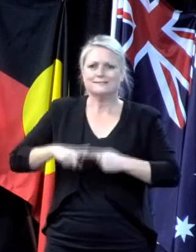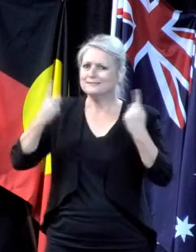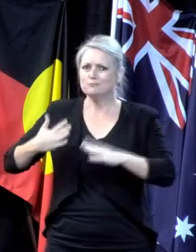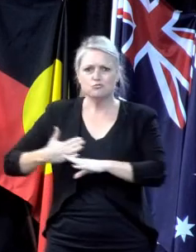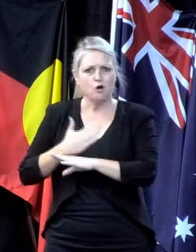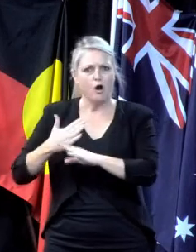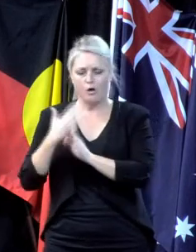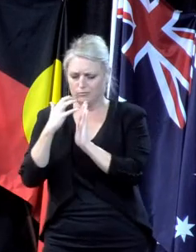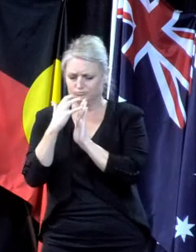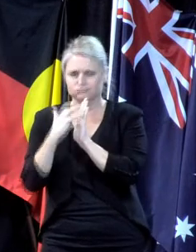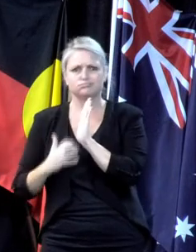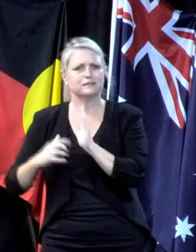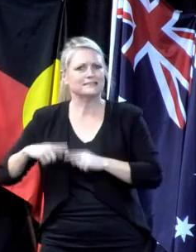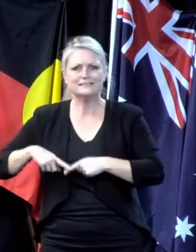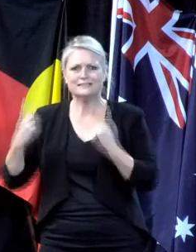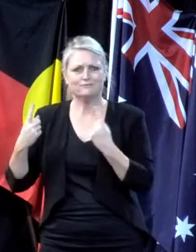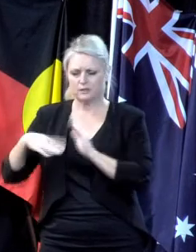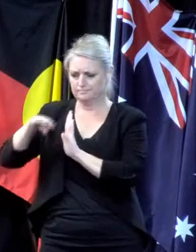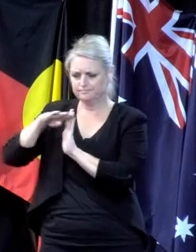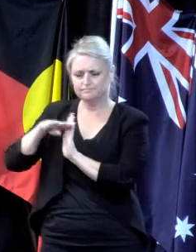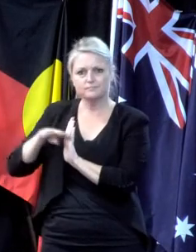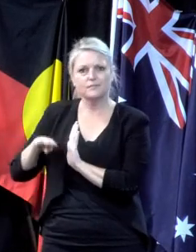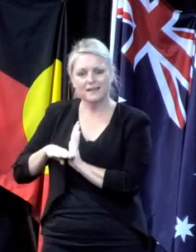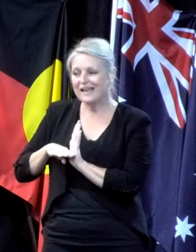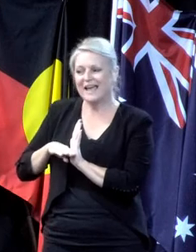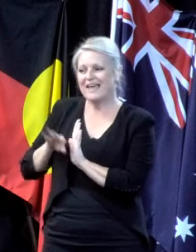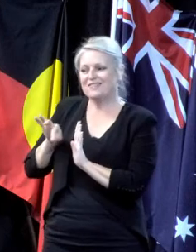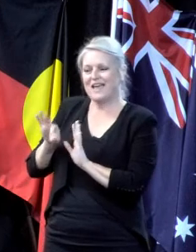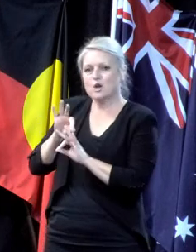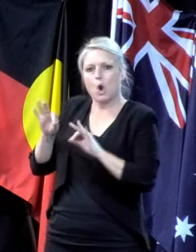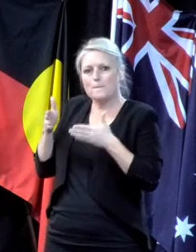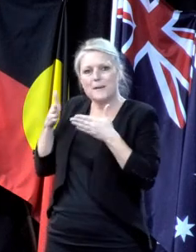allow them to teach the curriculum, only a teacher can do that.